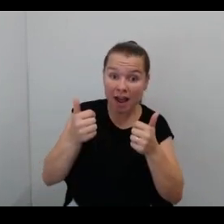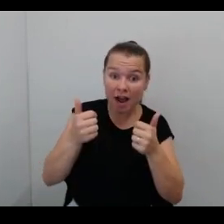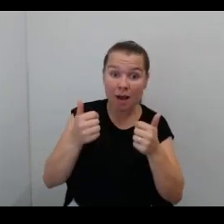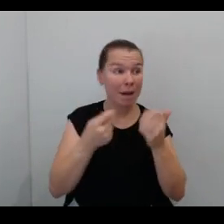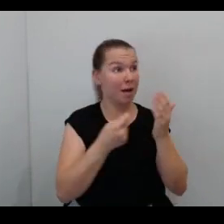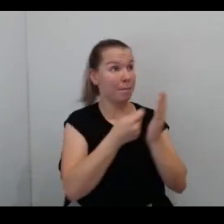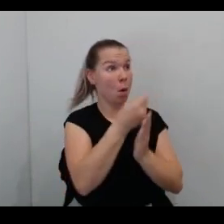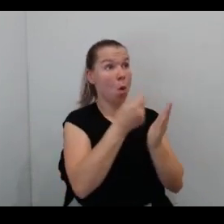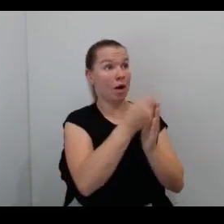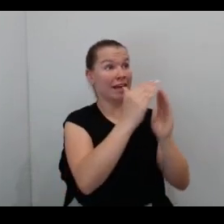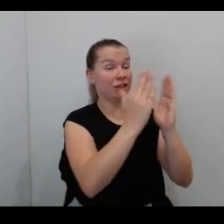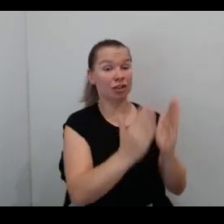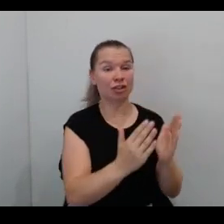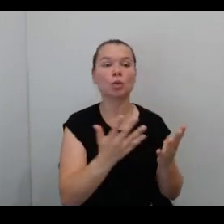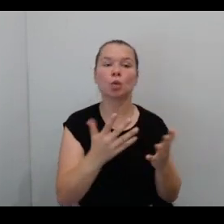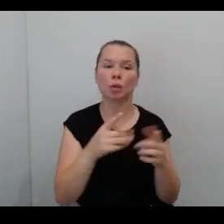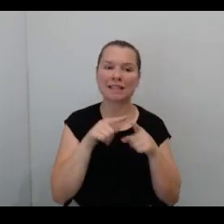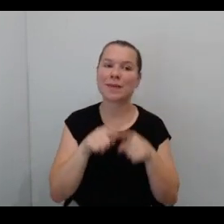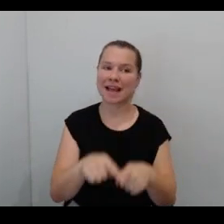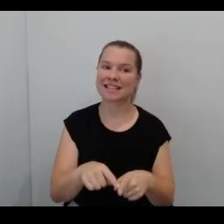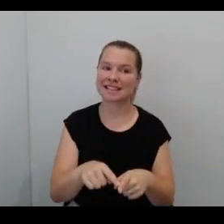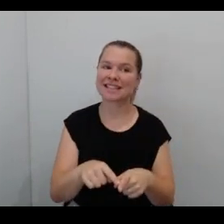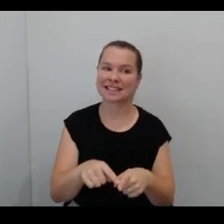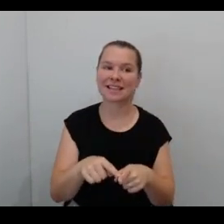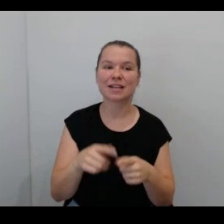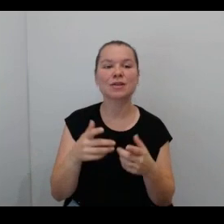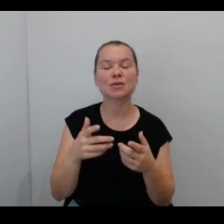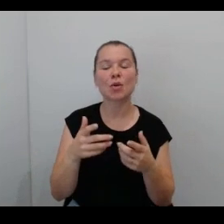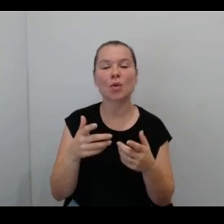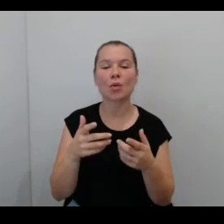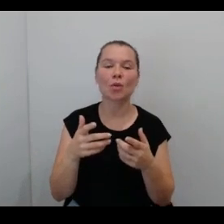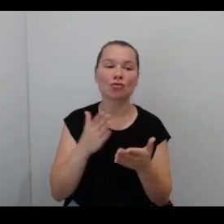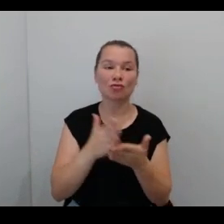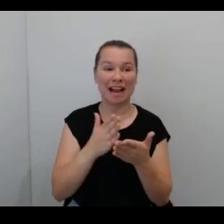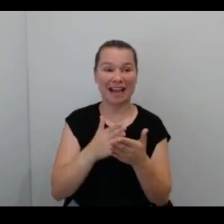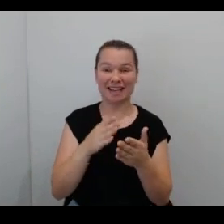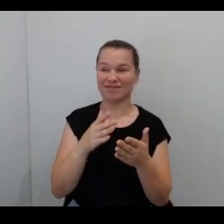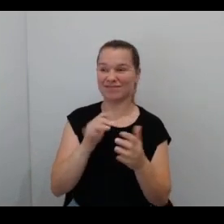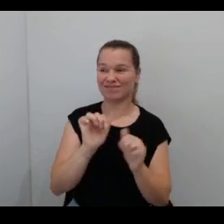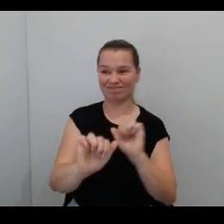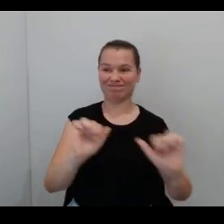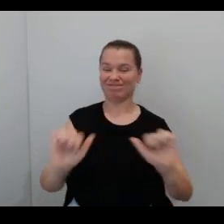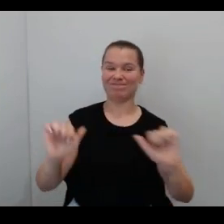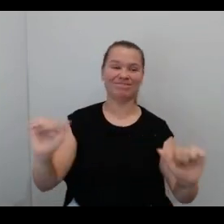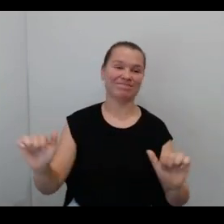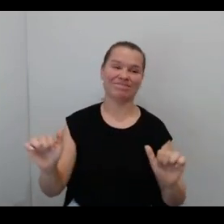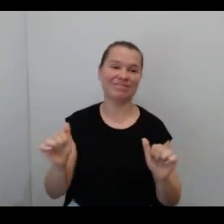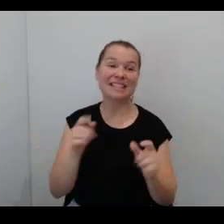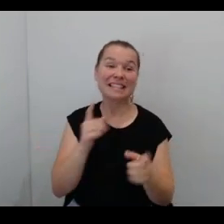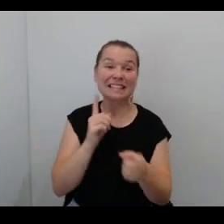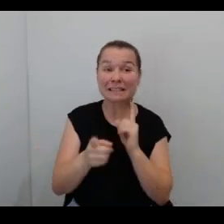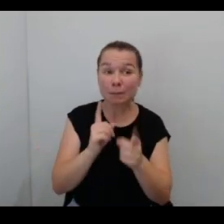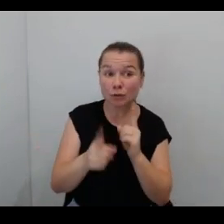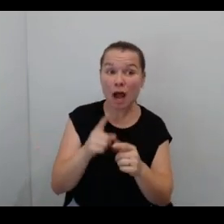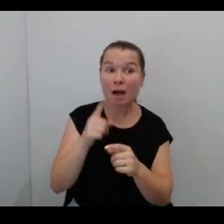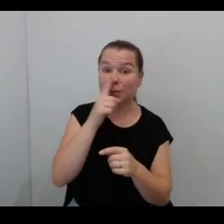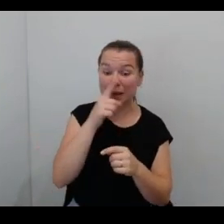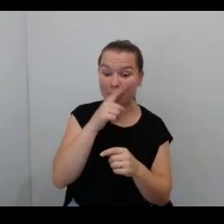tenancy and some circumstances obviously they argue that the person gets a life tenancy